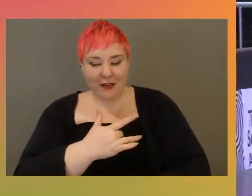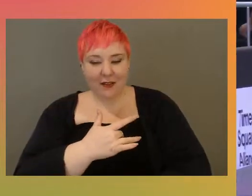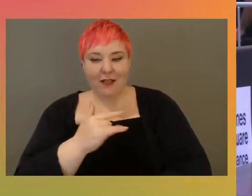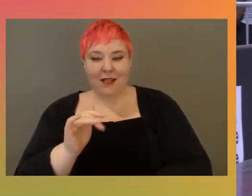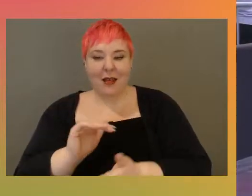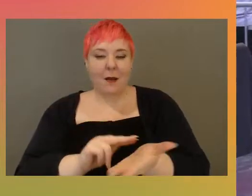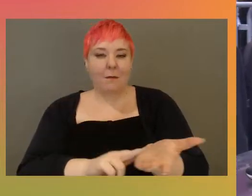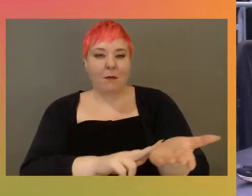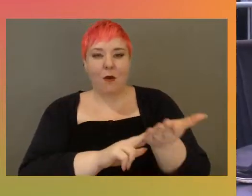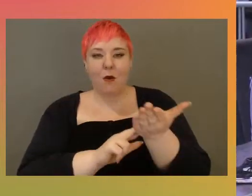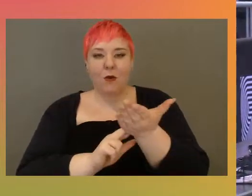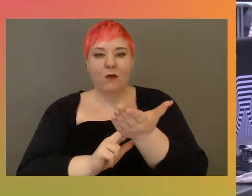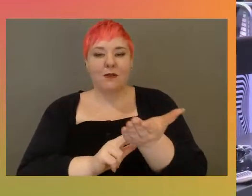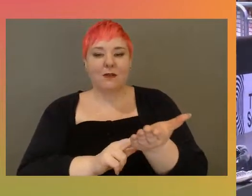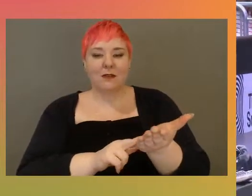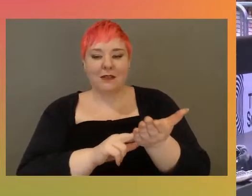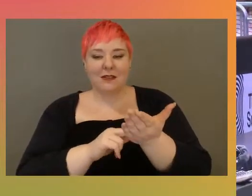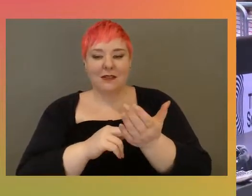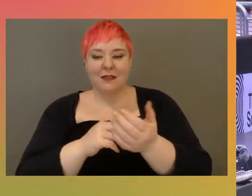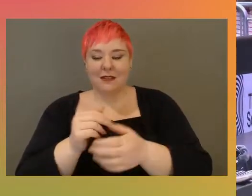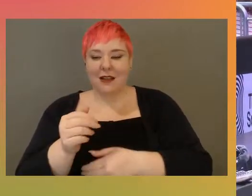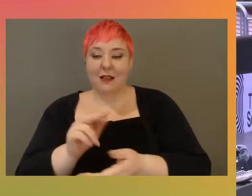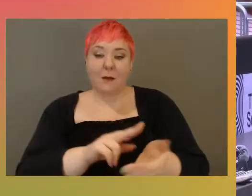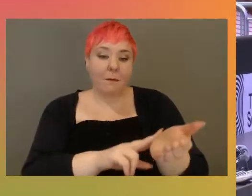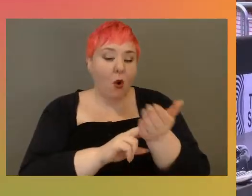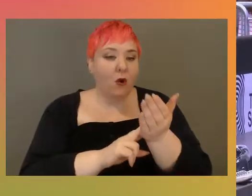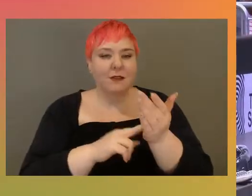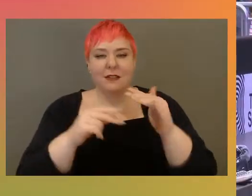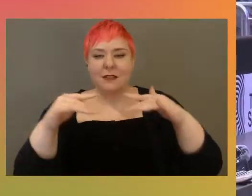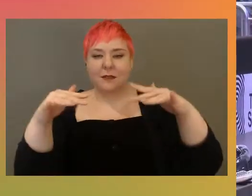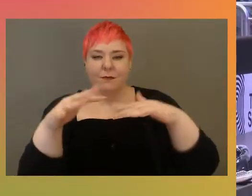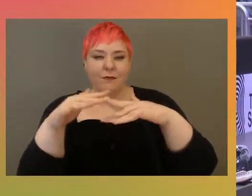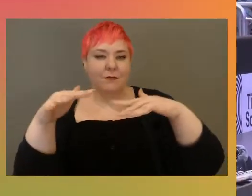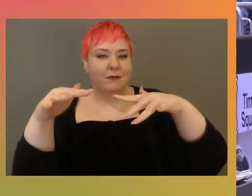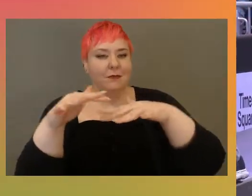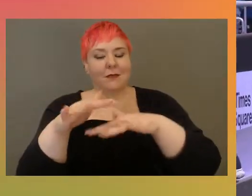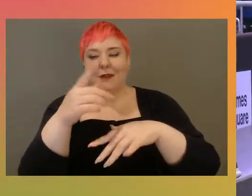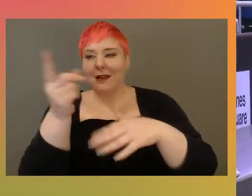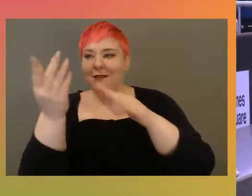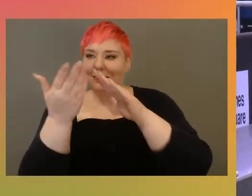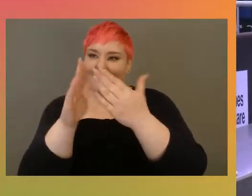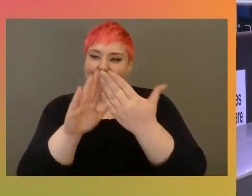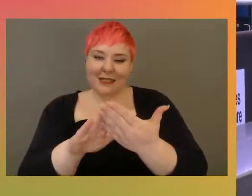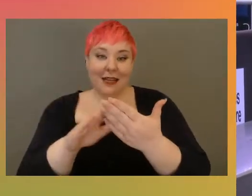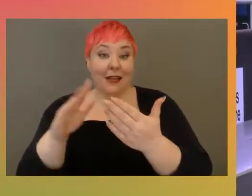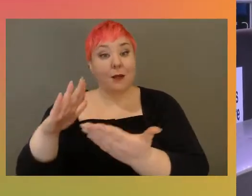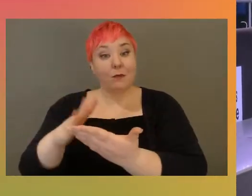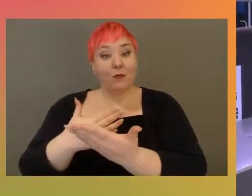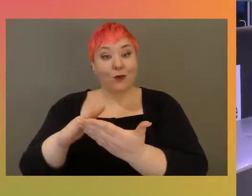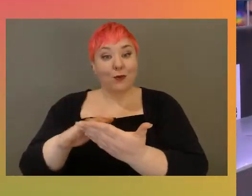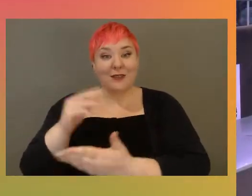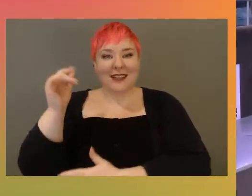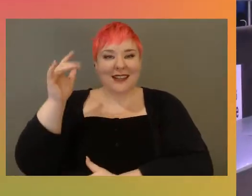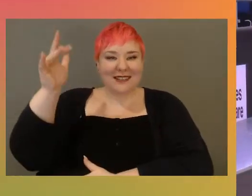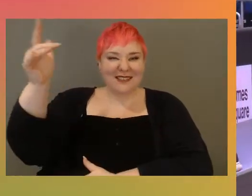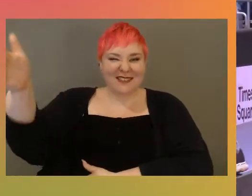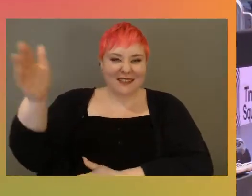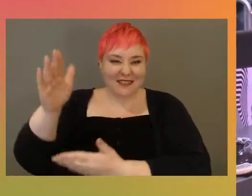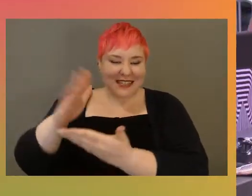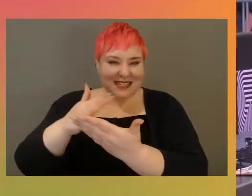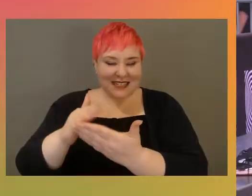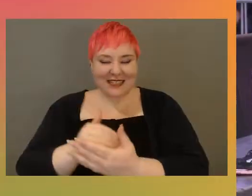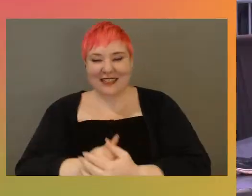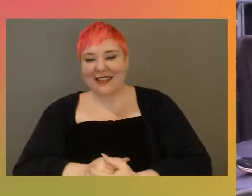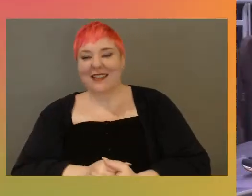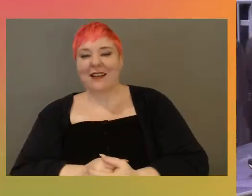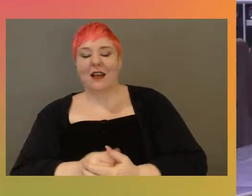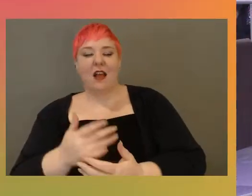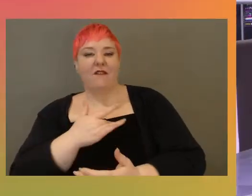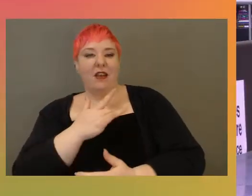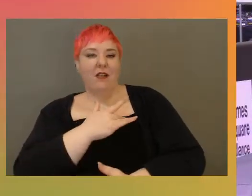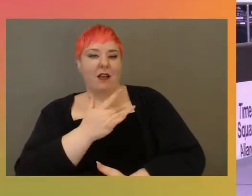AND BREATHING OUT.